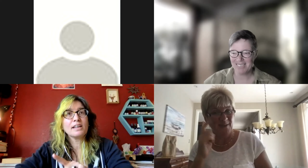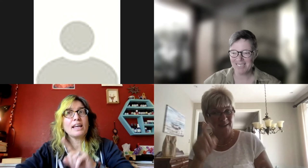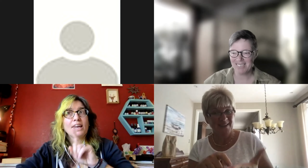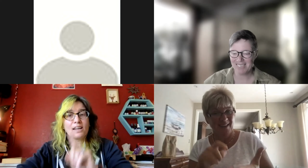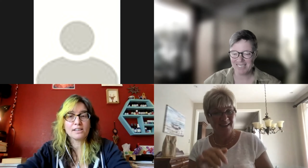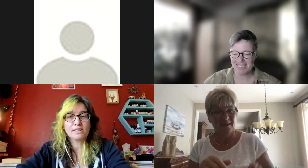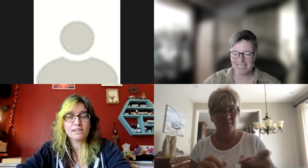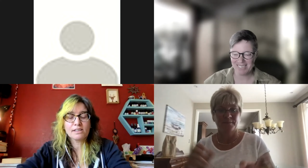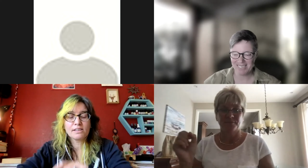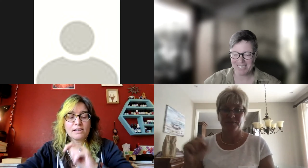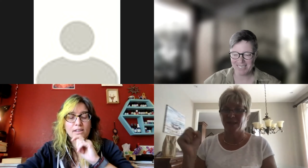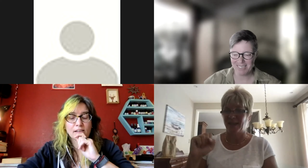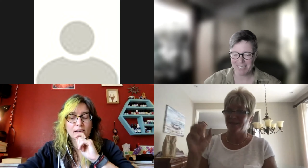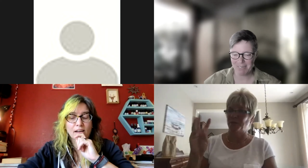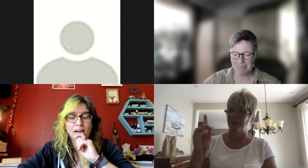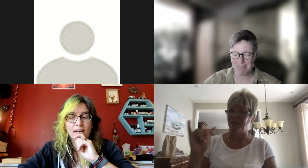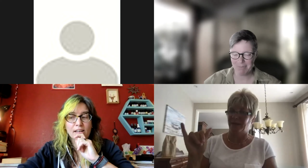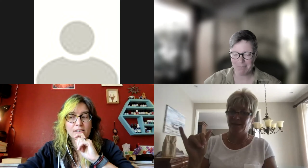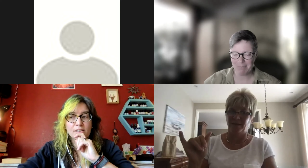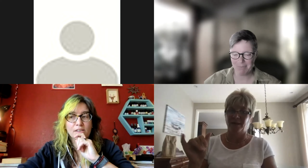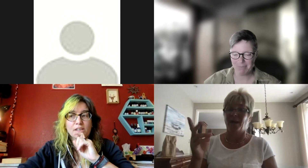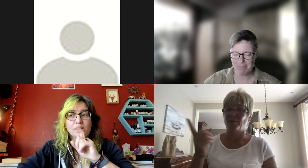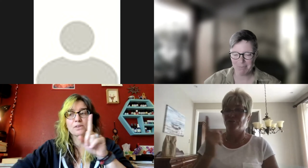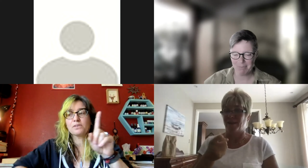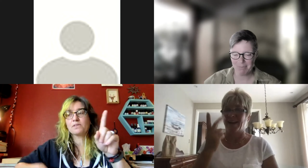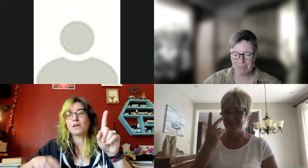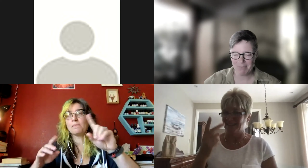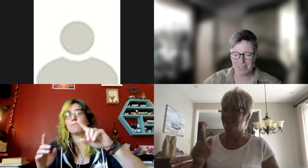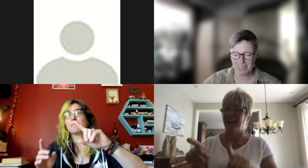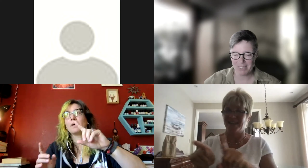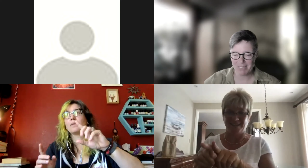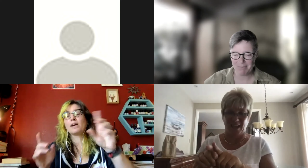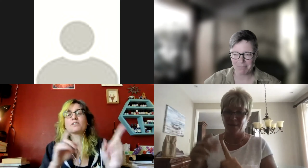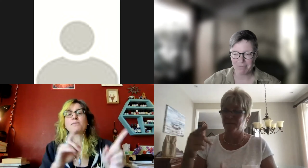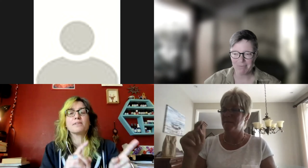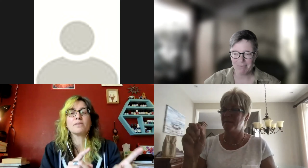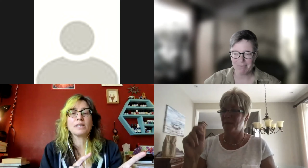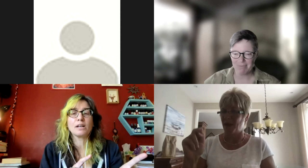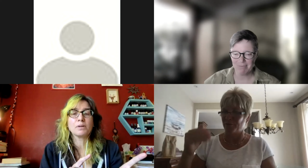and I think there's some other aspects of it that I want